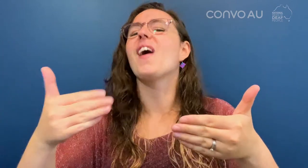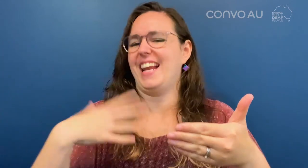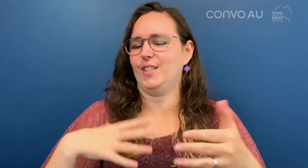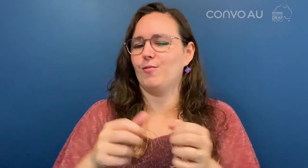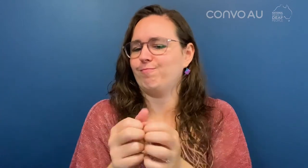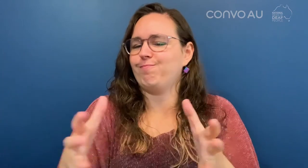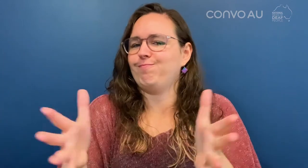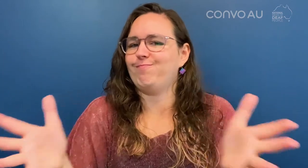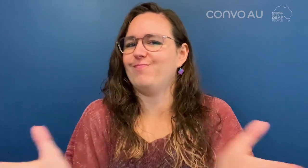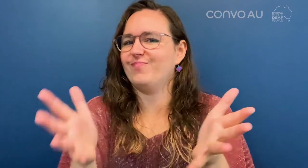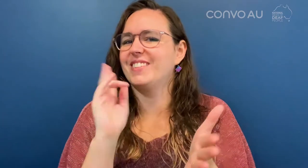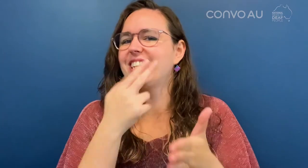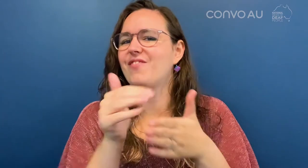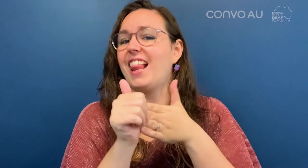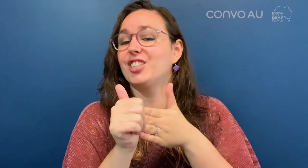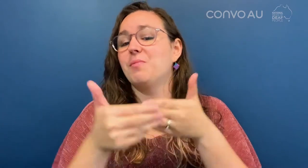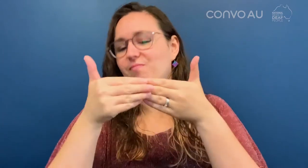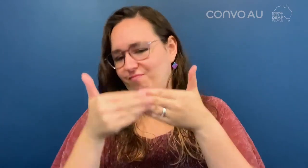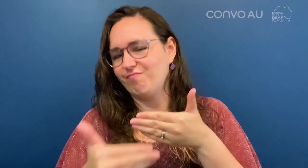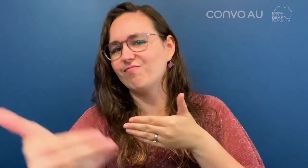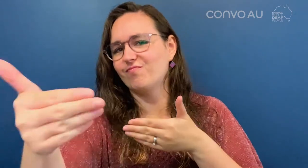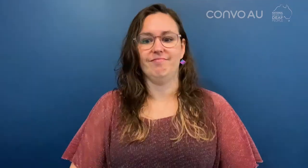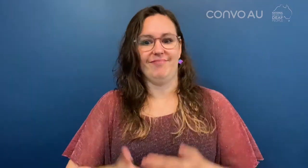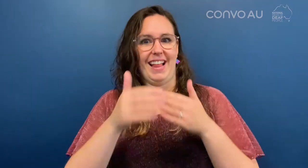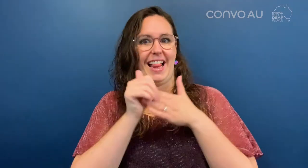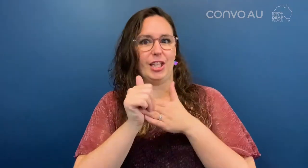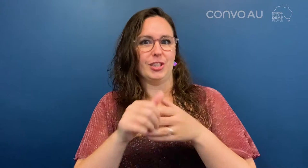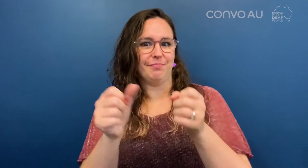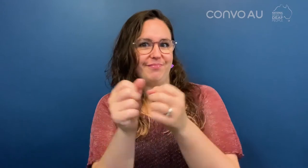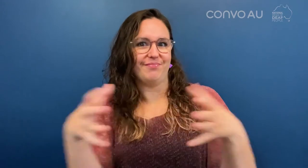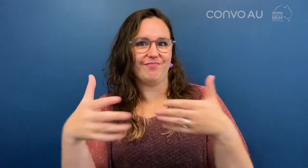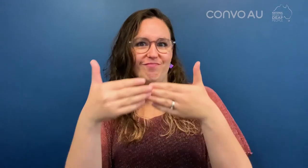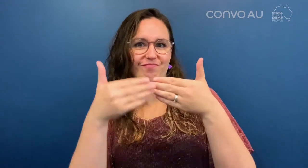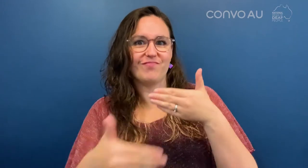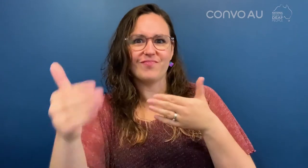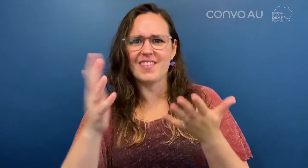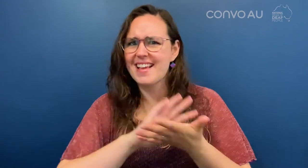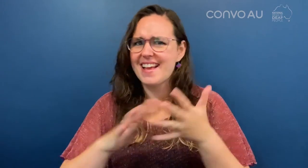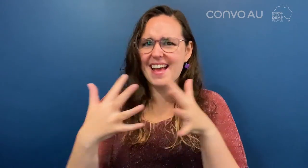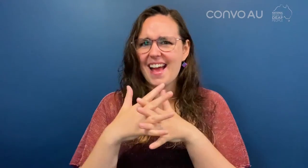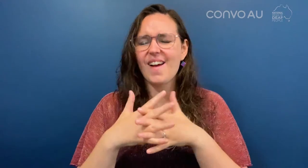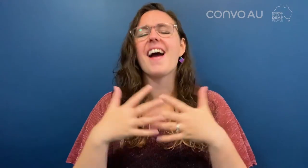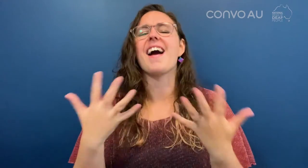We need to encourage our future generations to become Deaf leaders. How can we grow Deaf leadership?